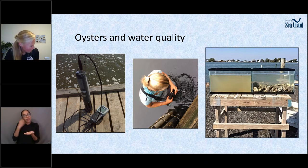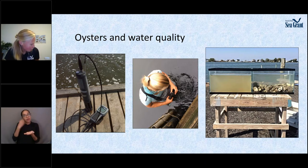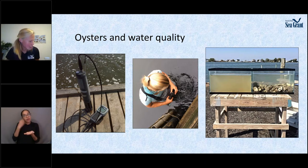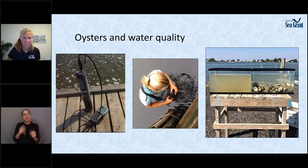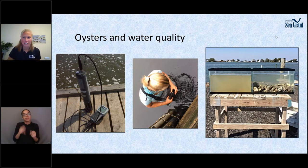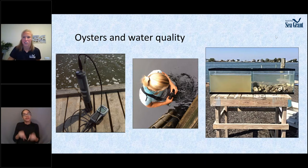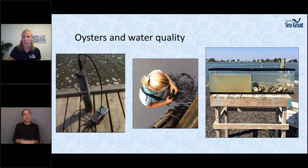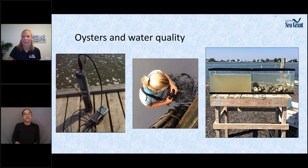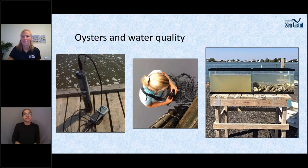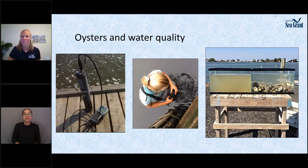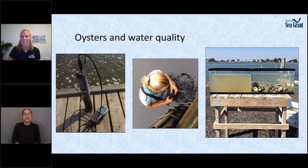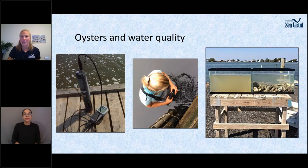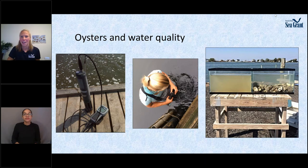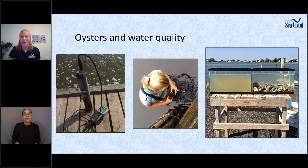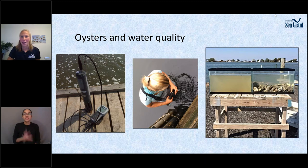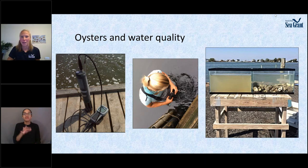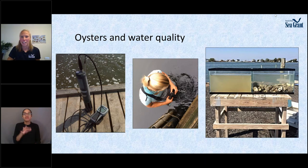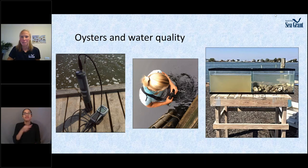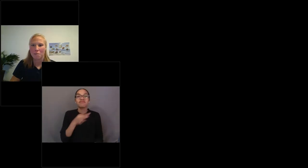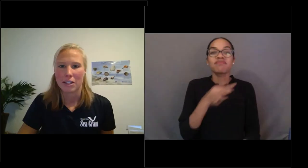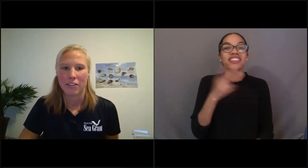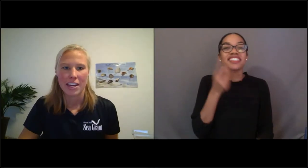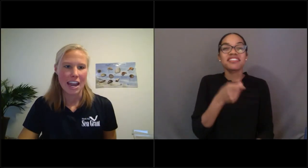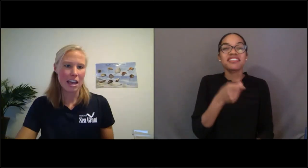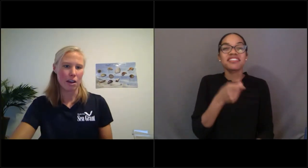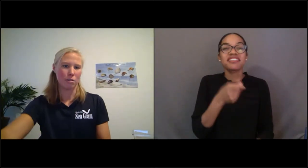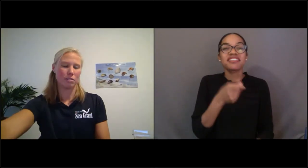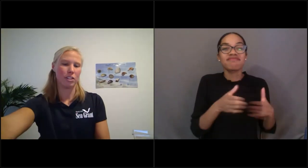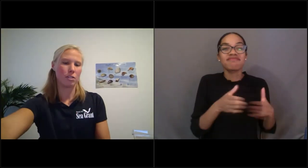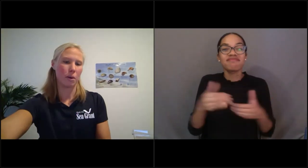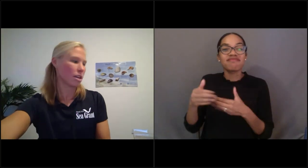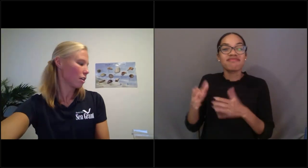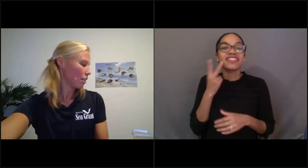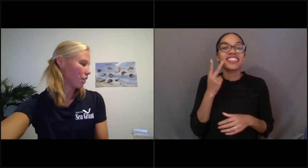Out of curiosity, let's check out our experiment right now real quick.